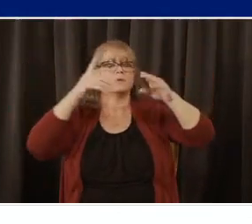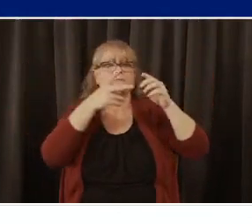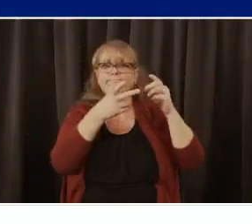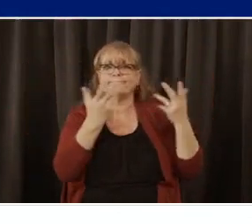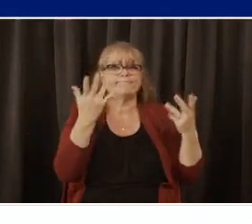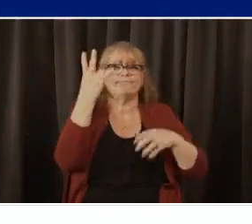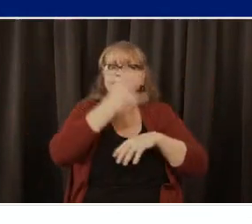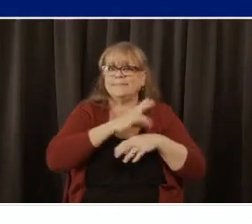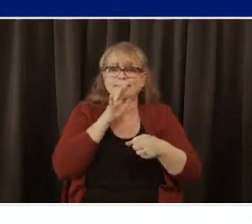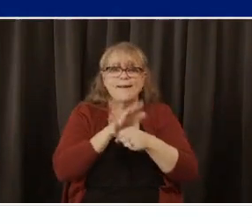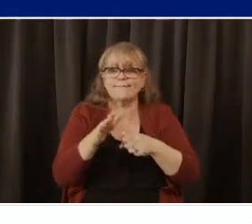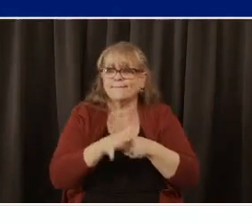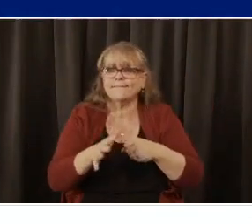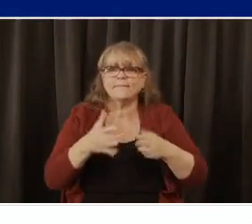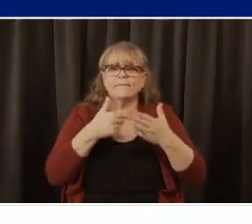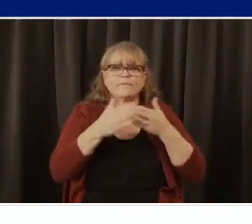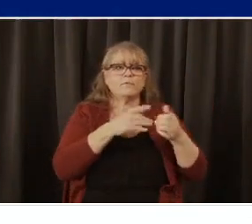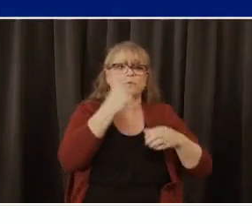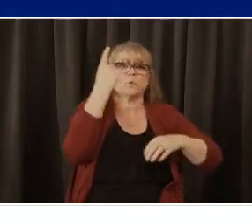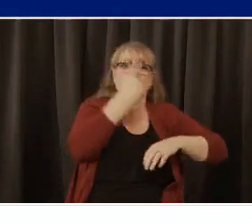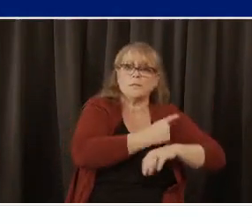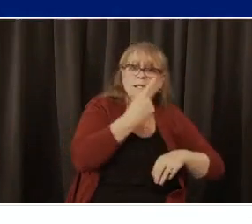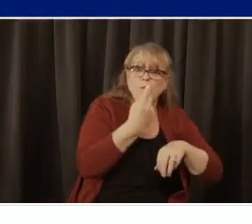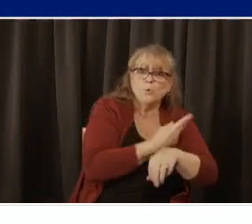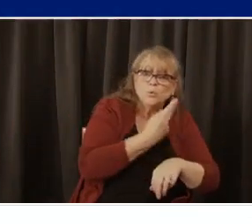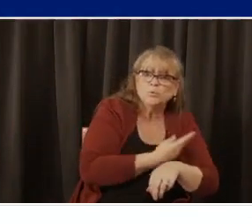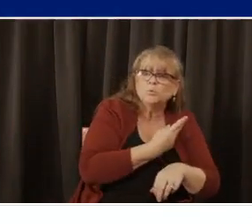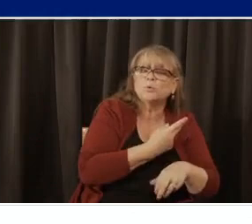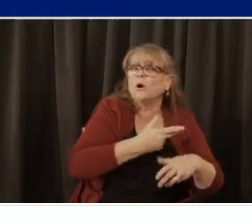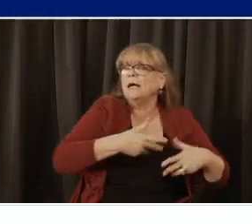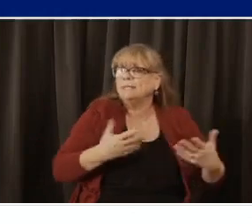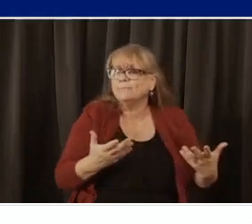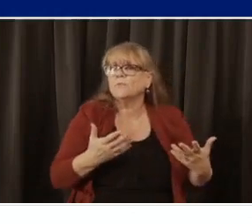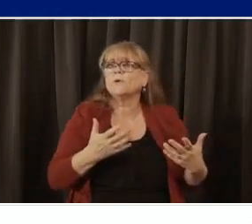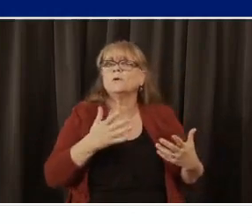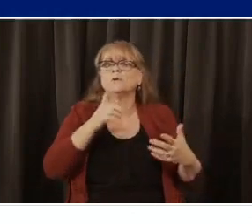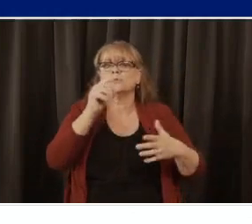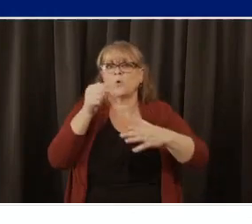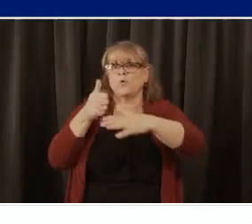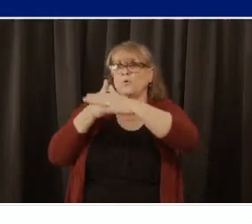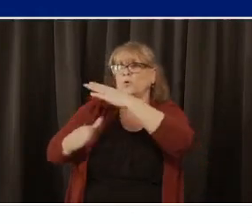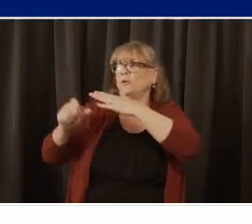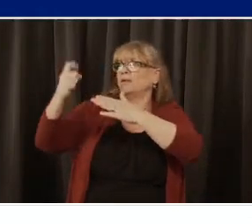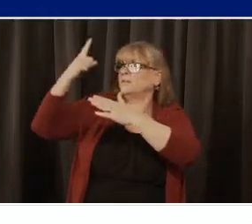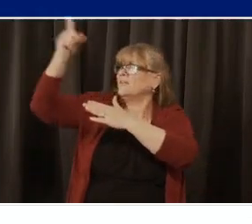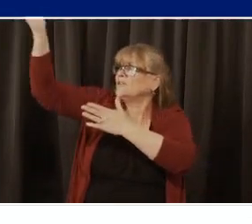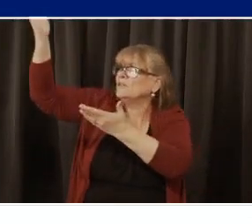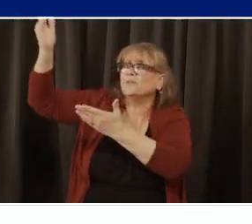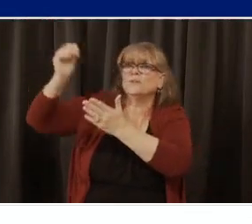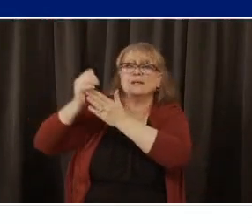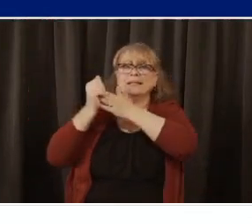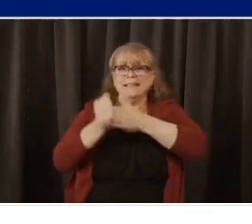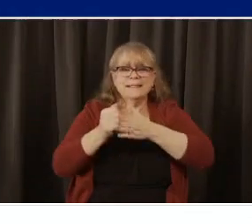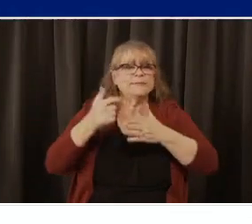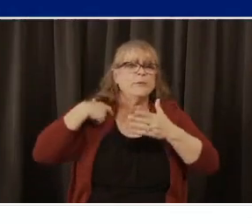and direction, we created the innovation Response Team partnership between governor's office cdphp